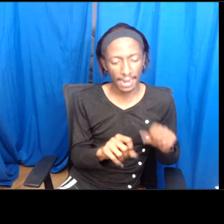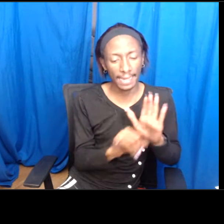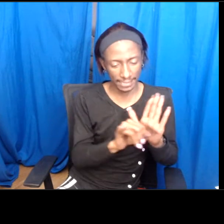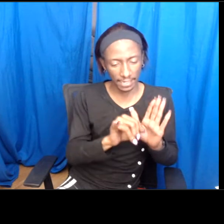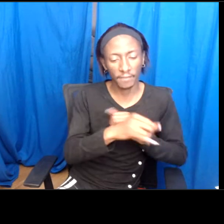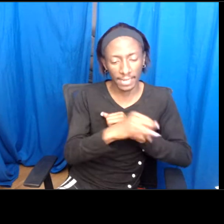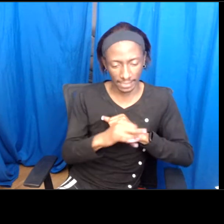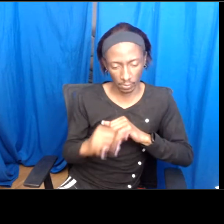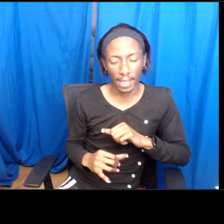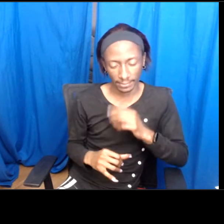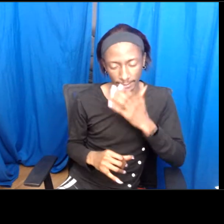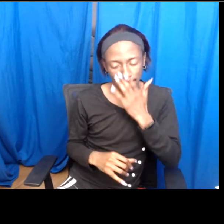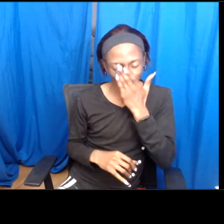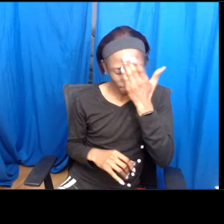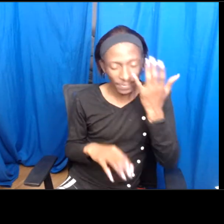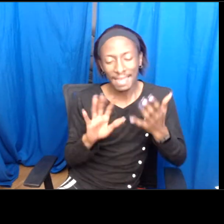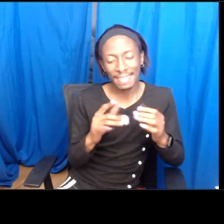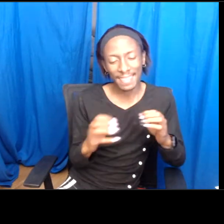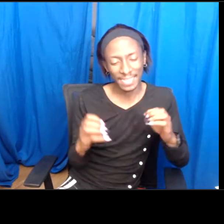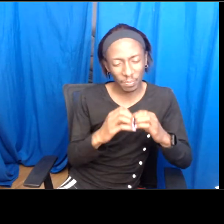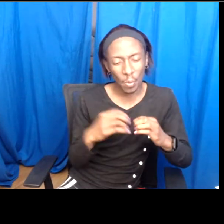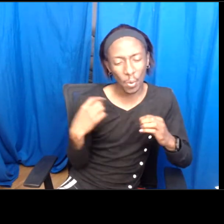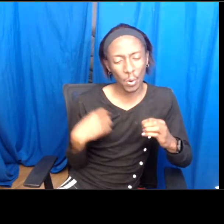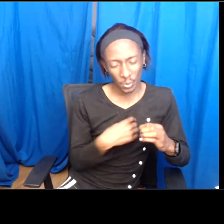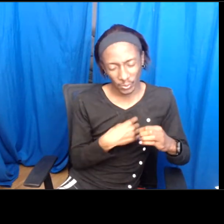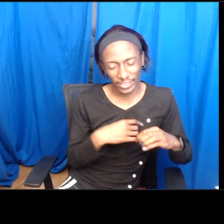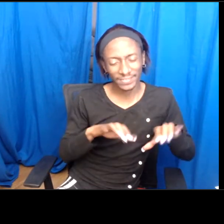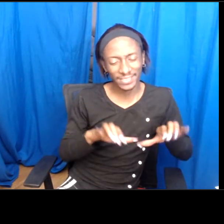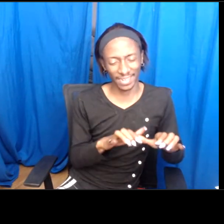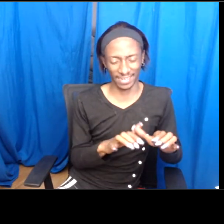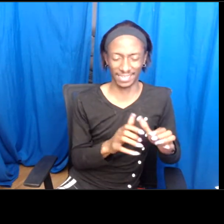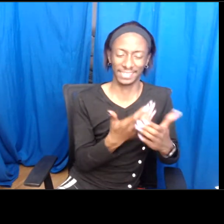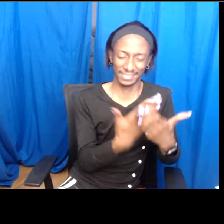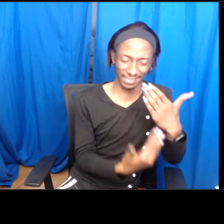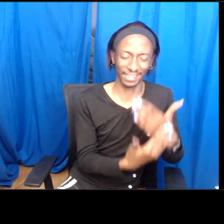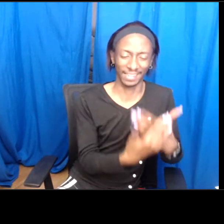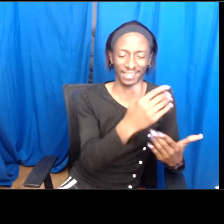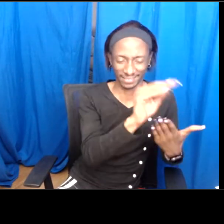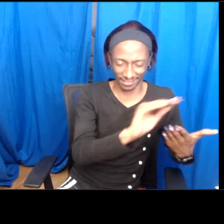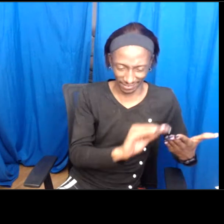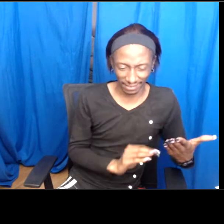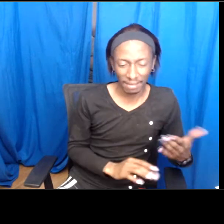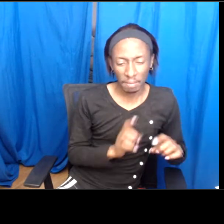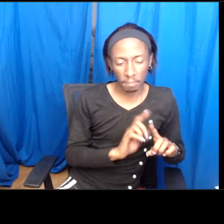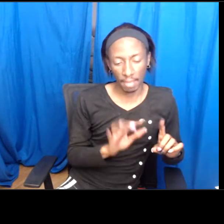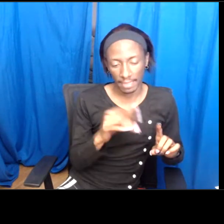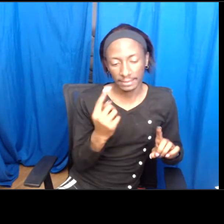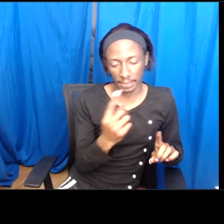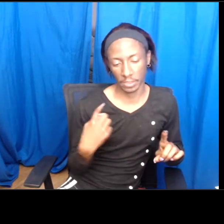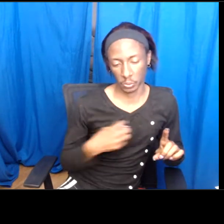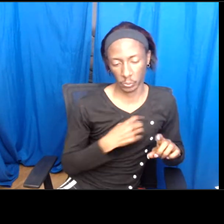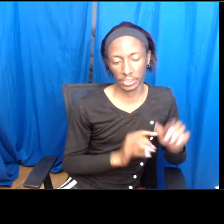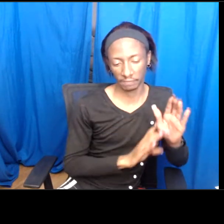Which is something we've done more in a more manual process for years. But yes, it's something that's being worked on. Tell me what it's called again?